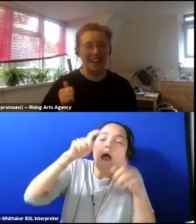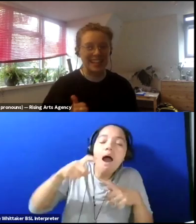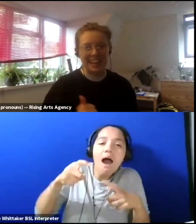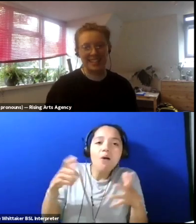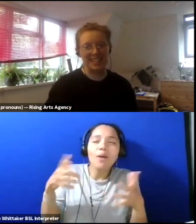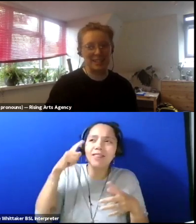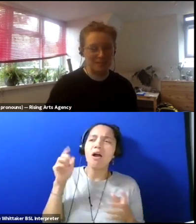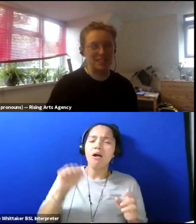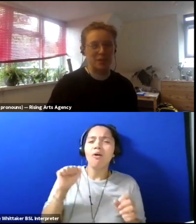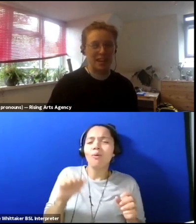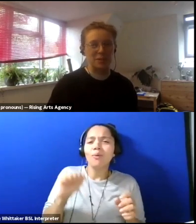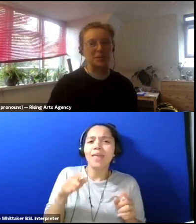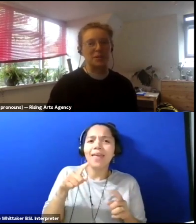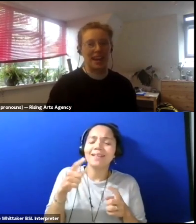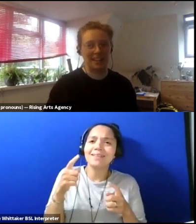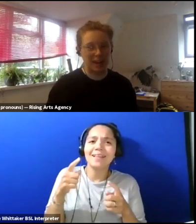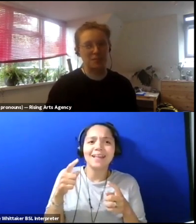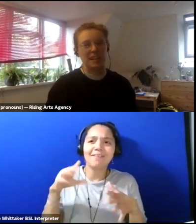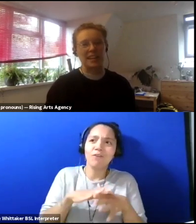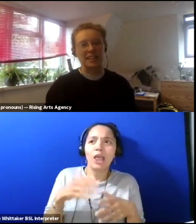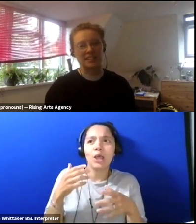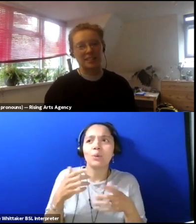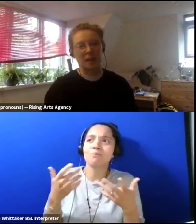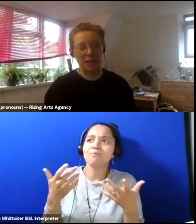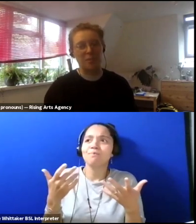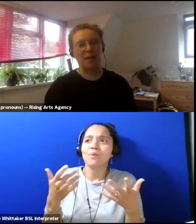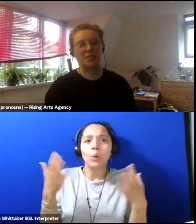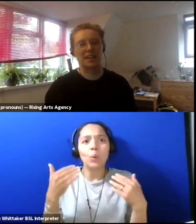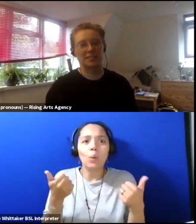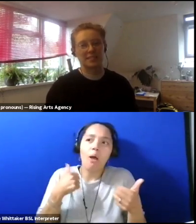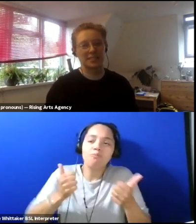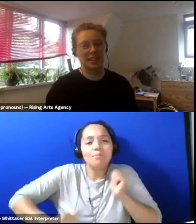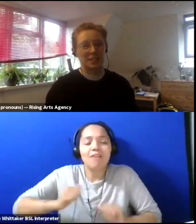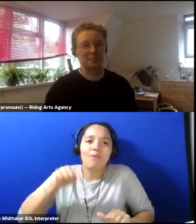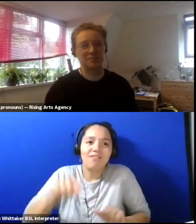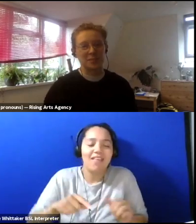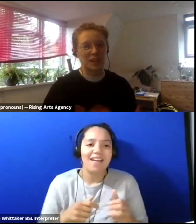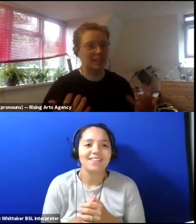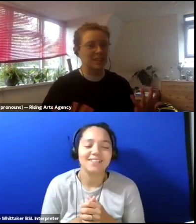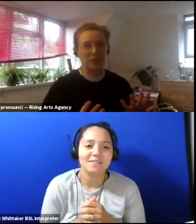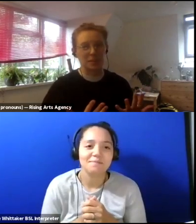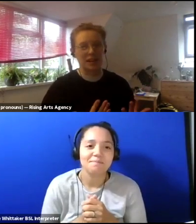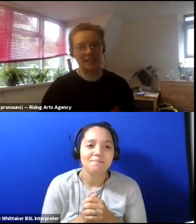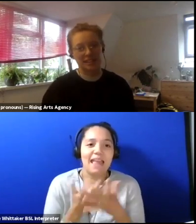The moment where you were like, yeah, this is fucking cool. Or I'm really proud of that. Anything that springs to mind?